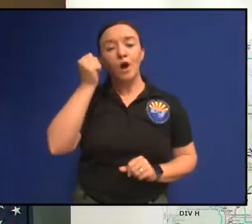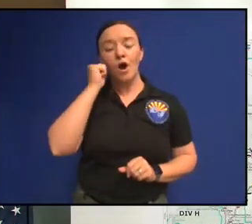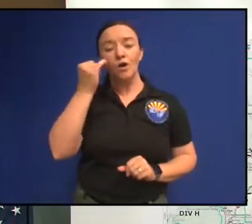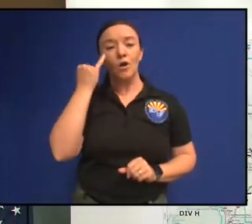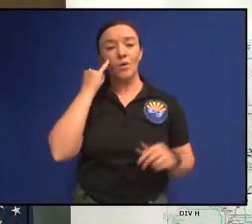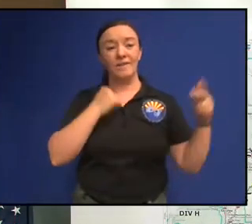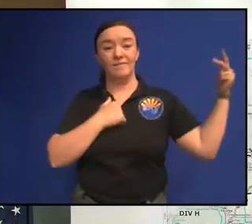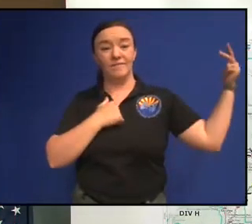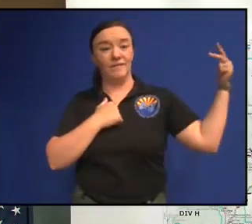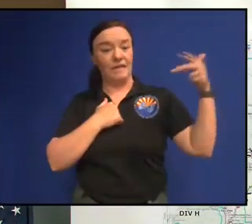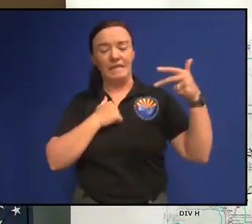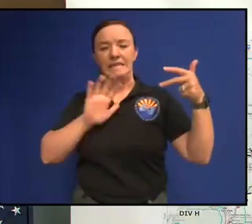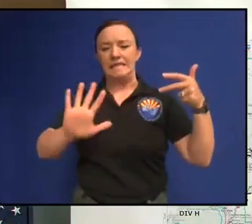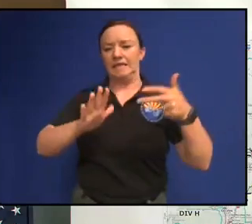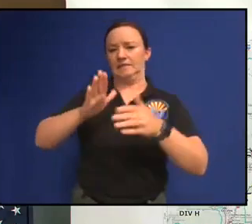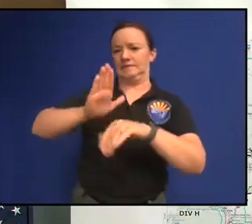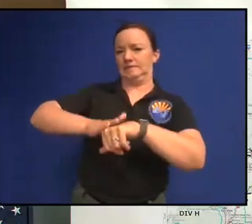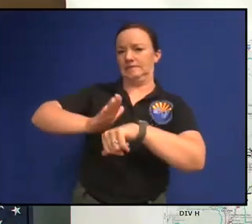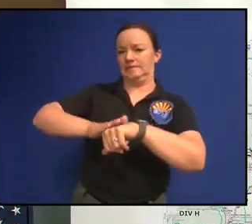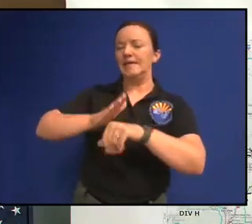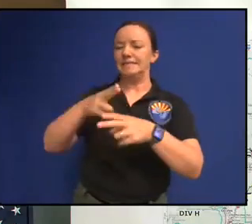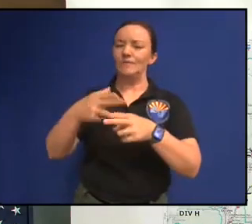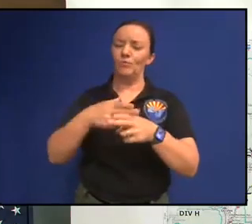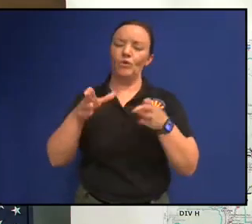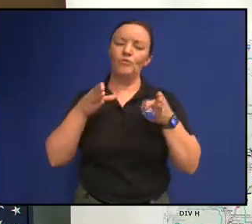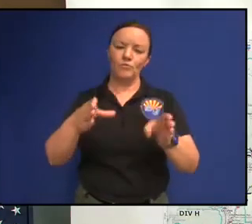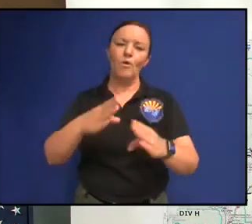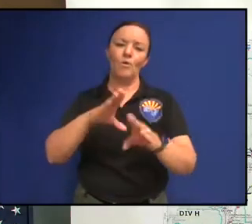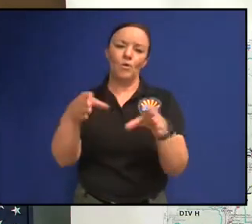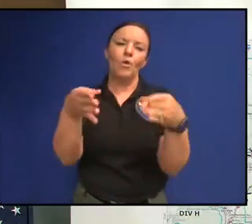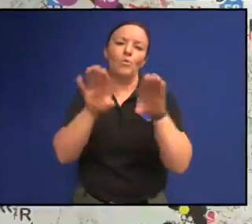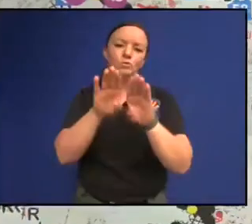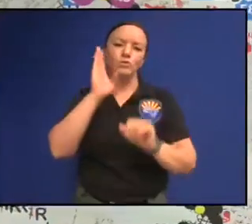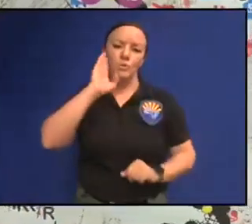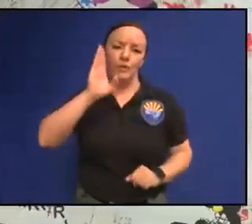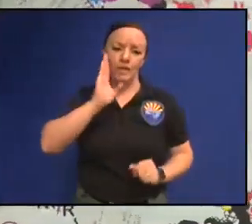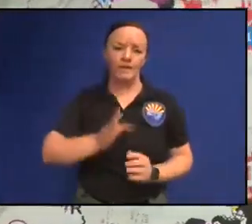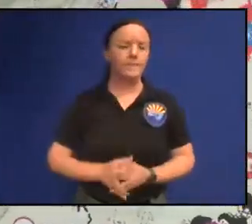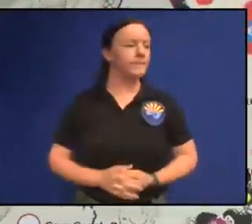HEADS UP FOR THE TEMPORARY ROAD CLOSURE. COMING DOWN AROUND AGAIN, A LOT OF GOOD WORK OCCURRING